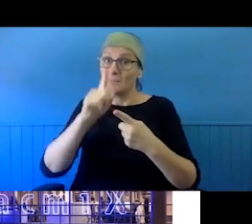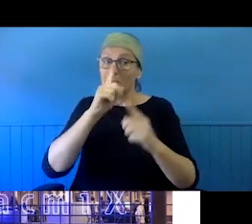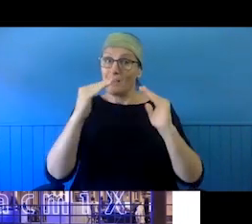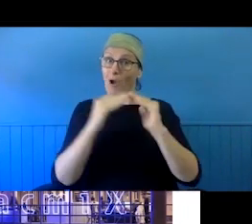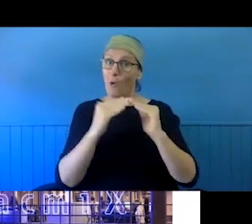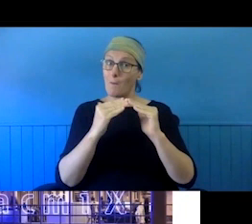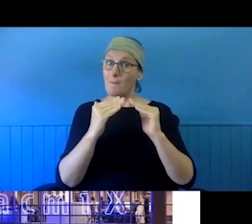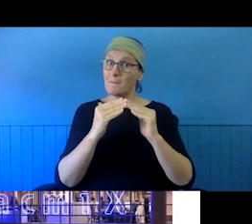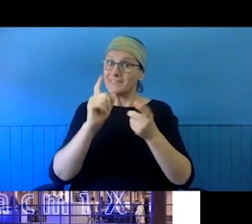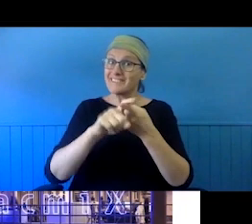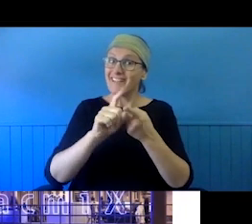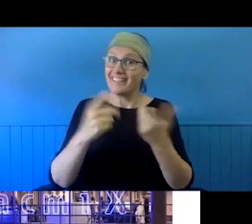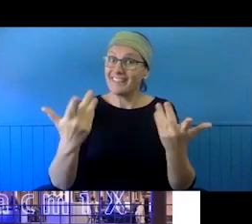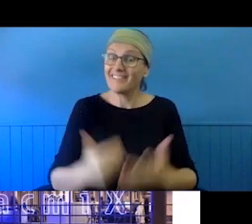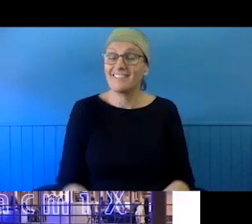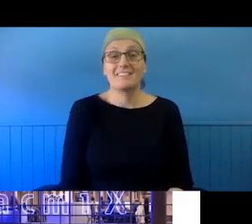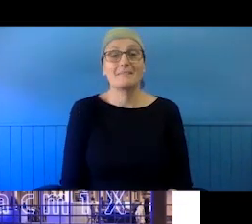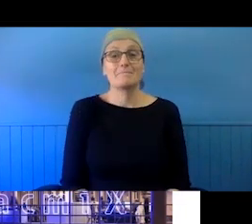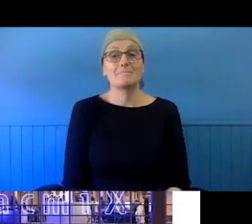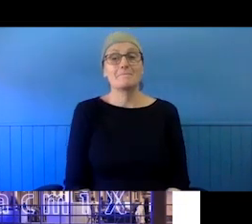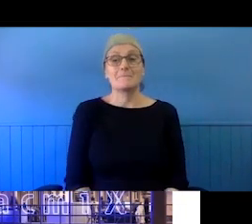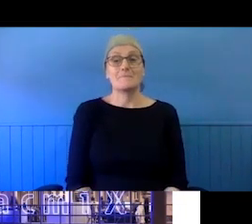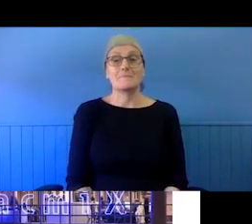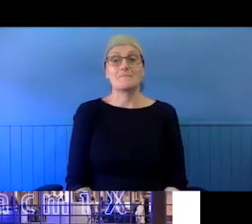that. 'Cause the idea is I think the principles are applicable at